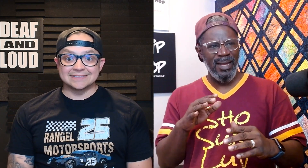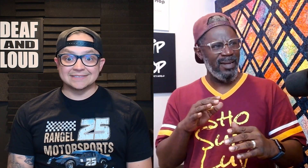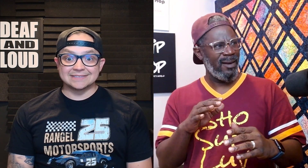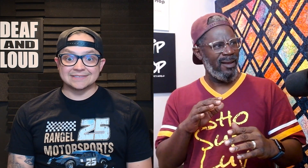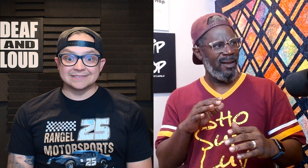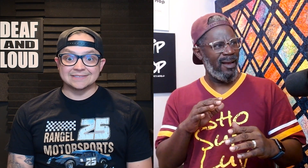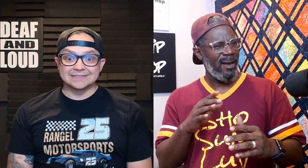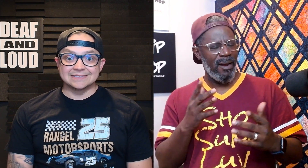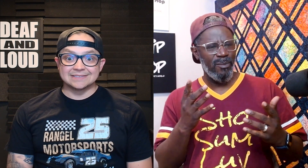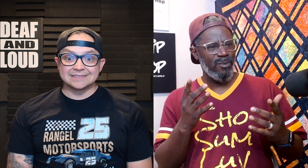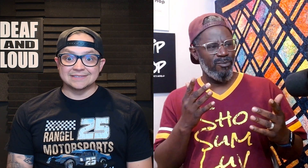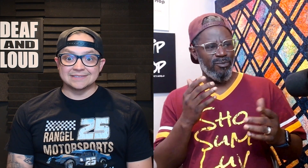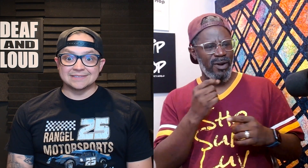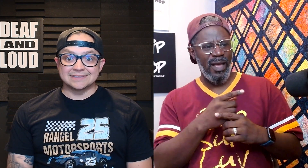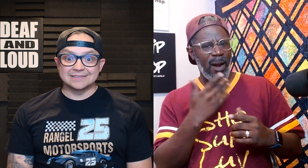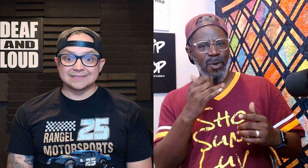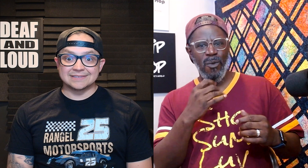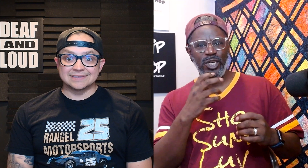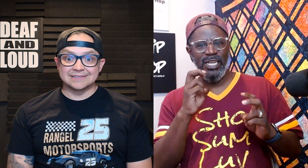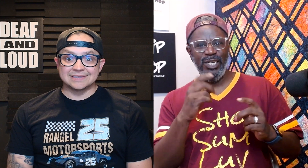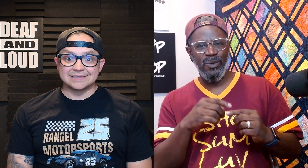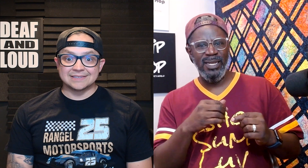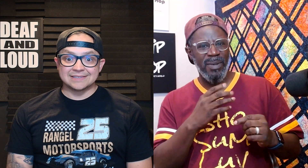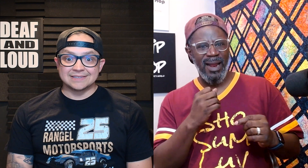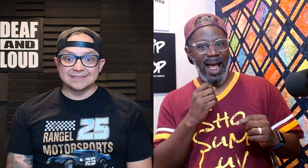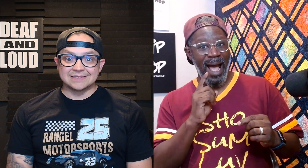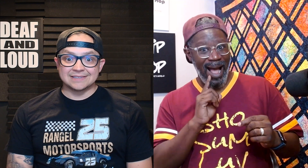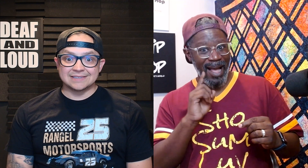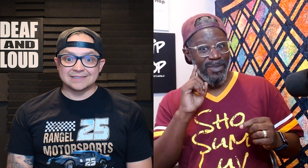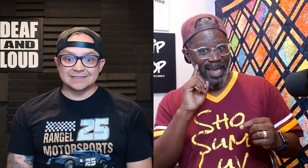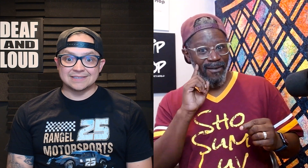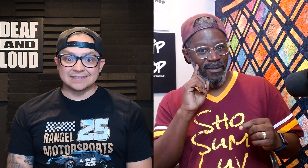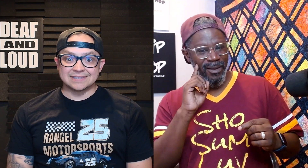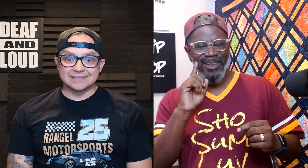I said, "Brother, I don't know what your issue is, but I'm Deaf."